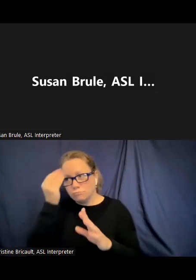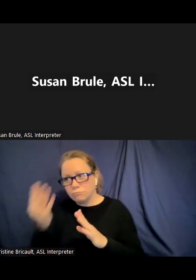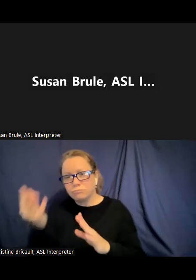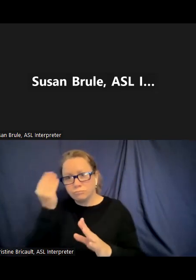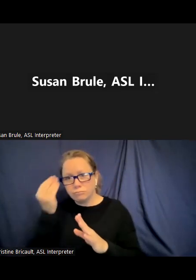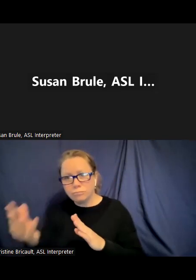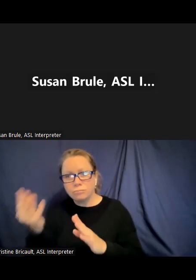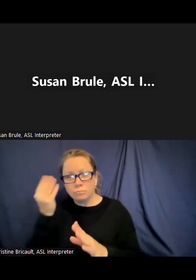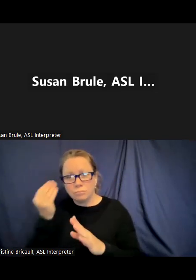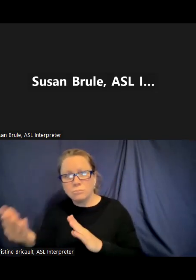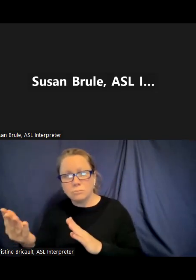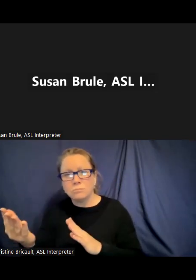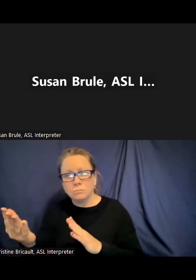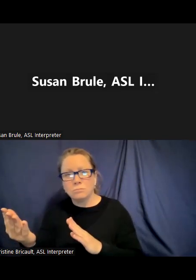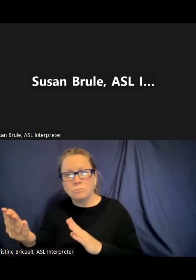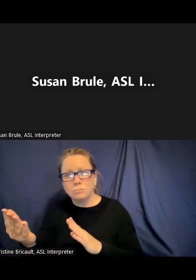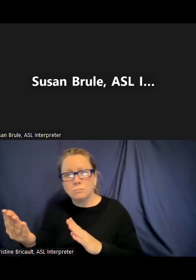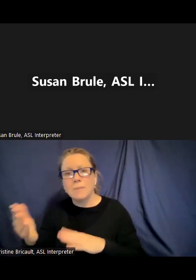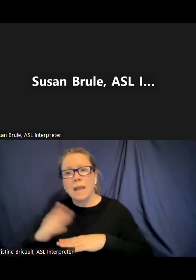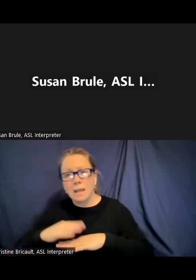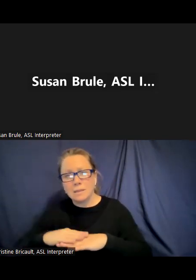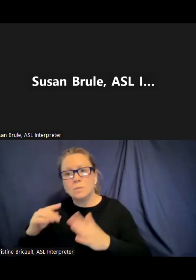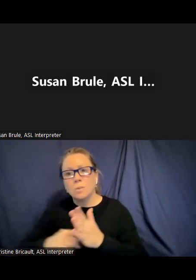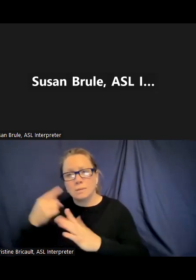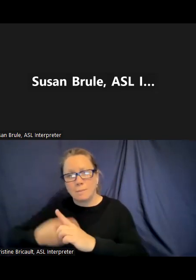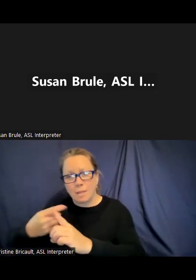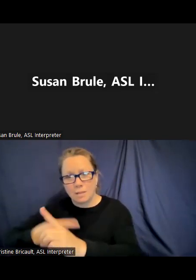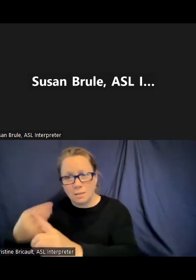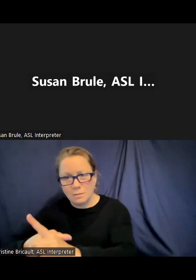the requester at least once a month in writing.